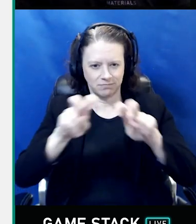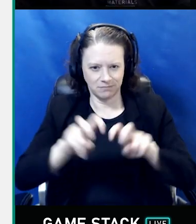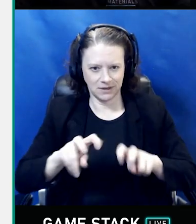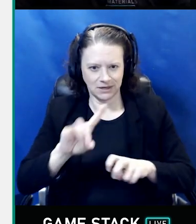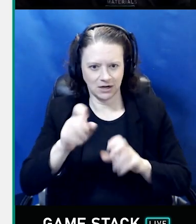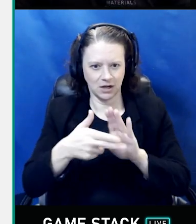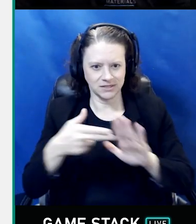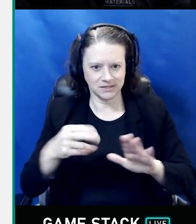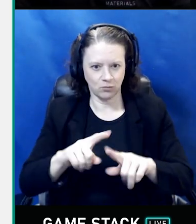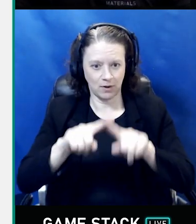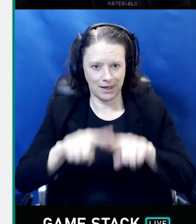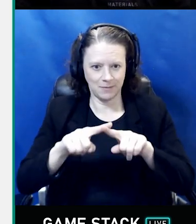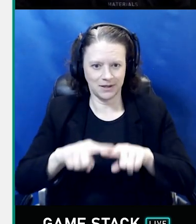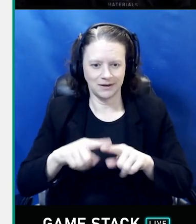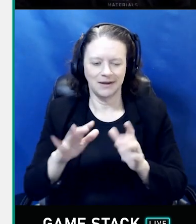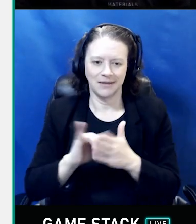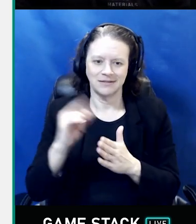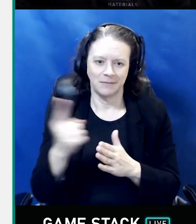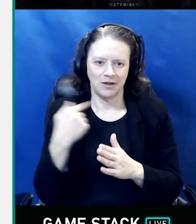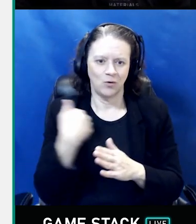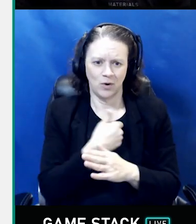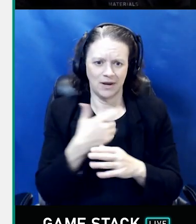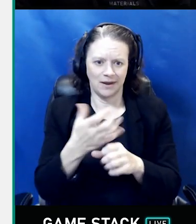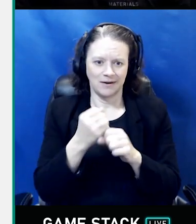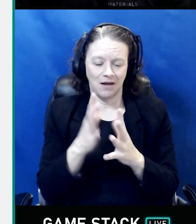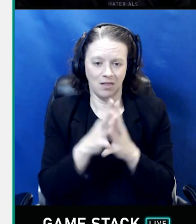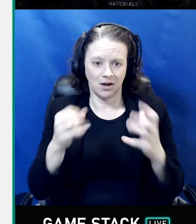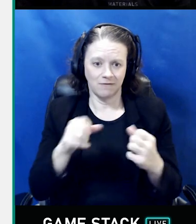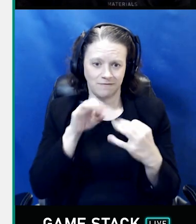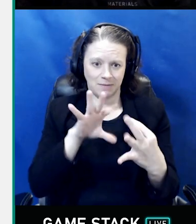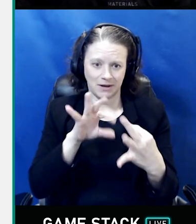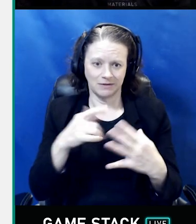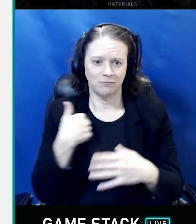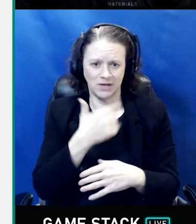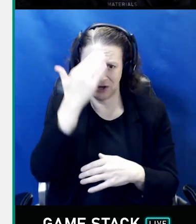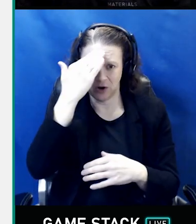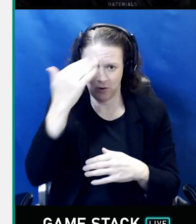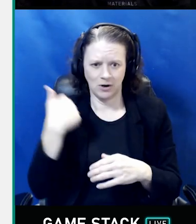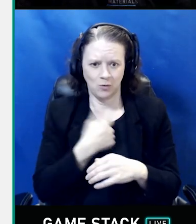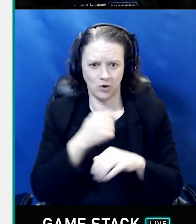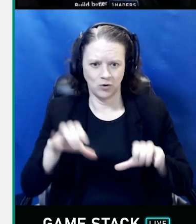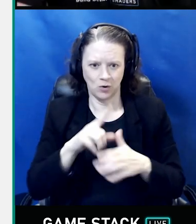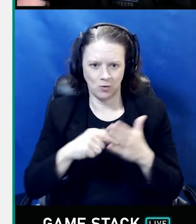which is something we get a lot of feedback on, and we're aware of, and we're doing what we can.